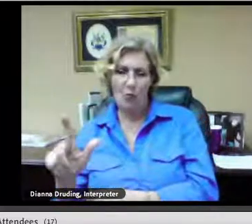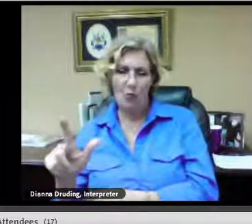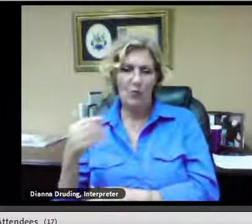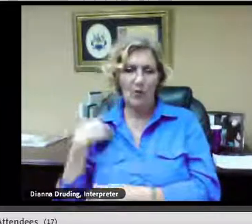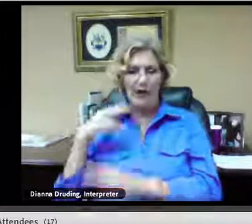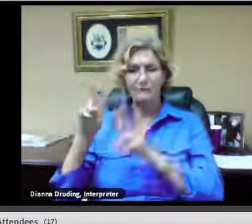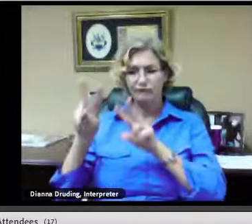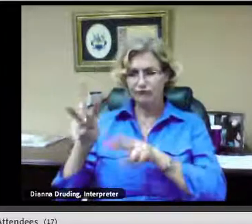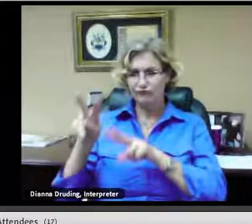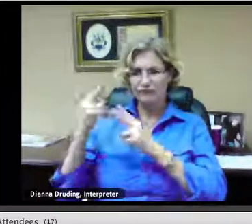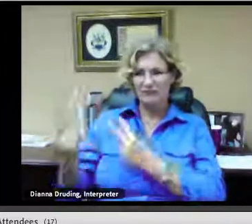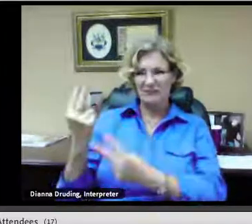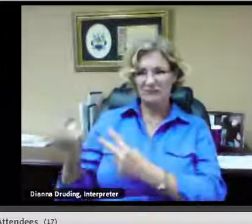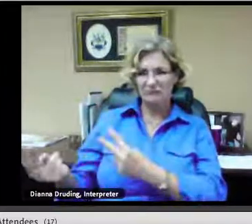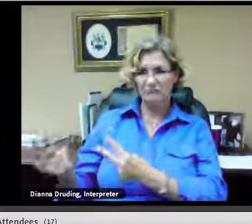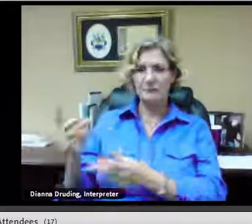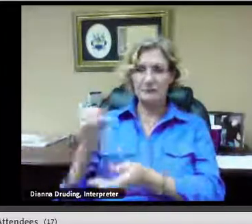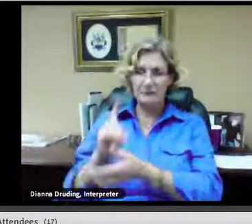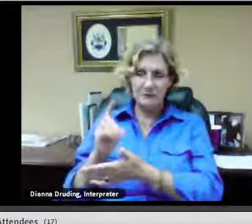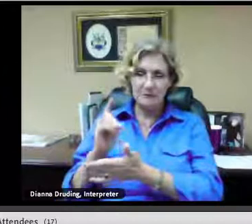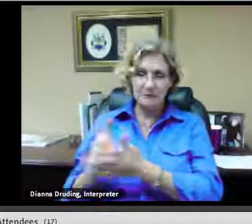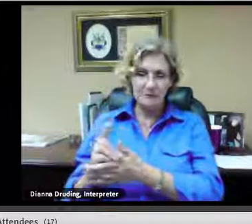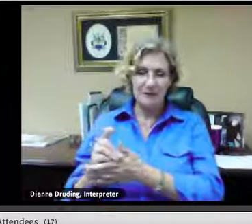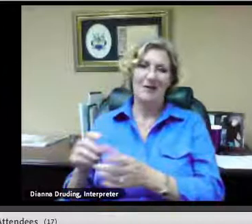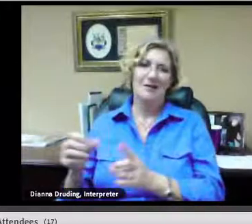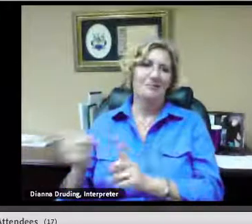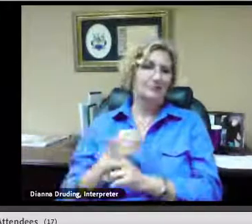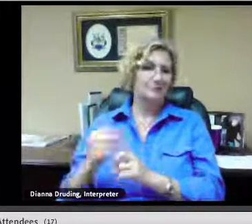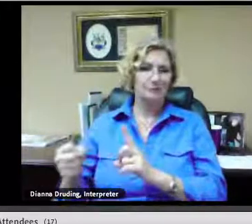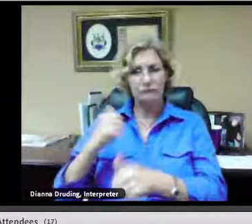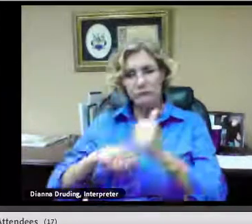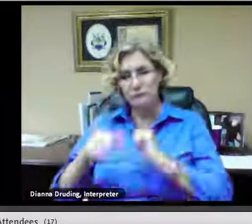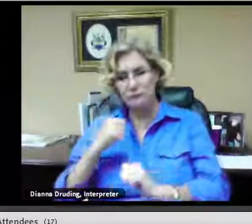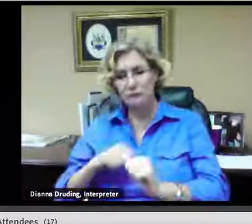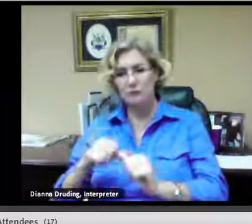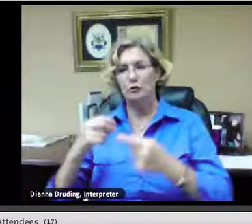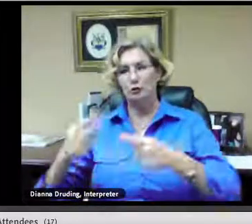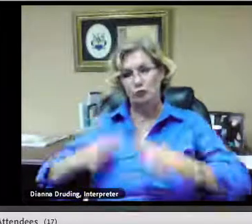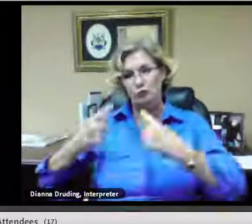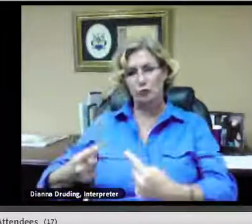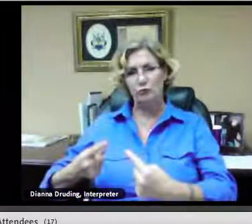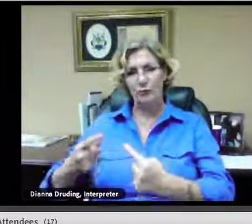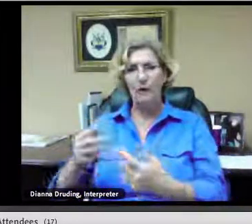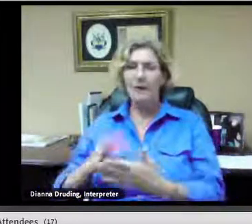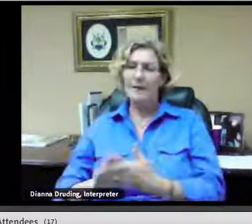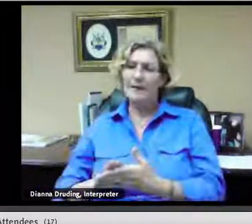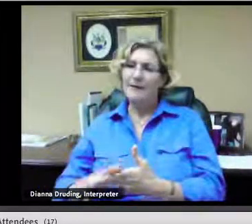Let's get to the heart of the matter, and I want to just kind of give you a brief frame for this.